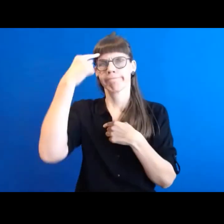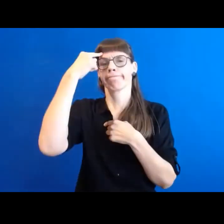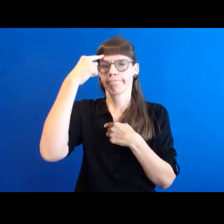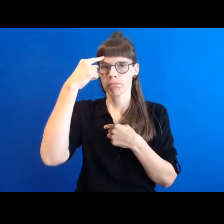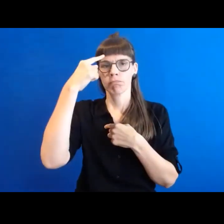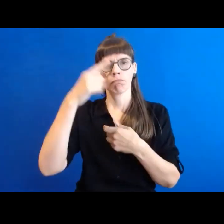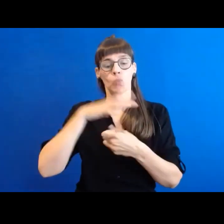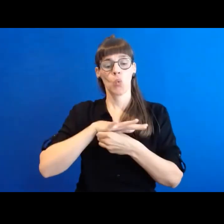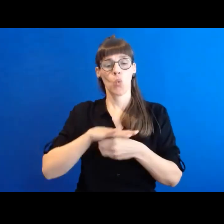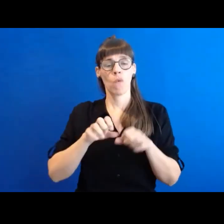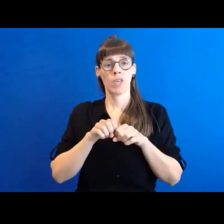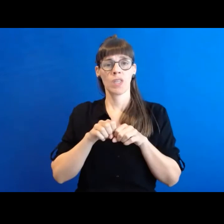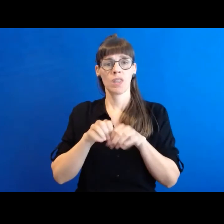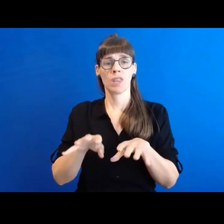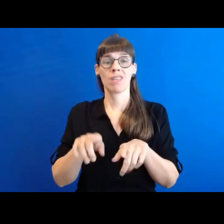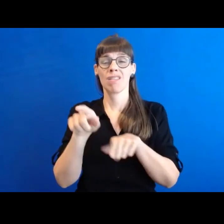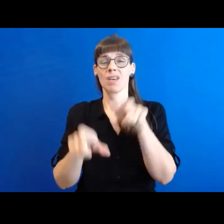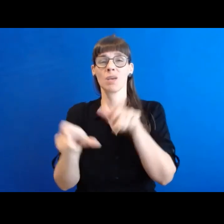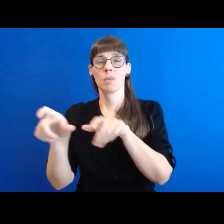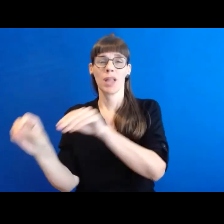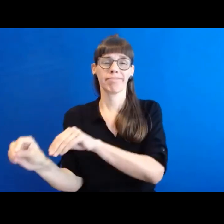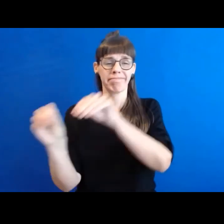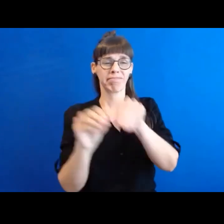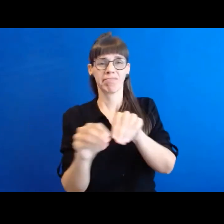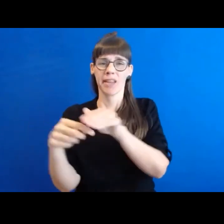words. I think it's again one big reminder to us all